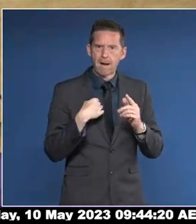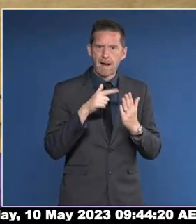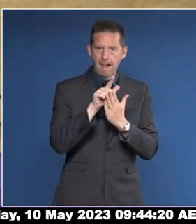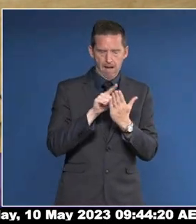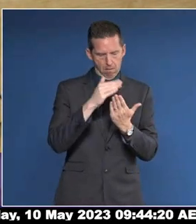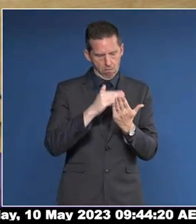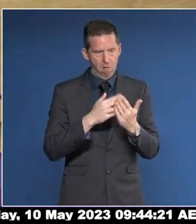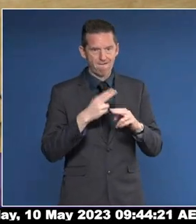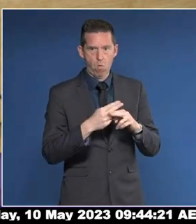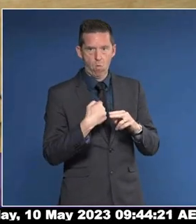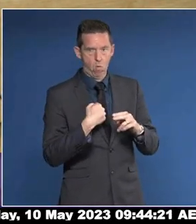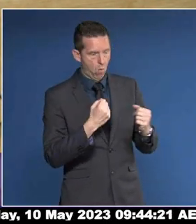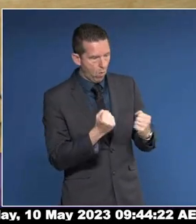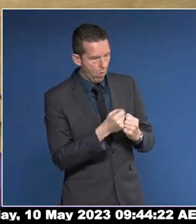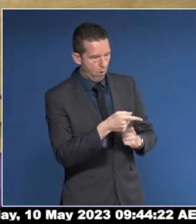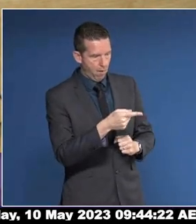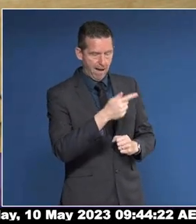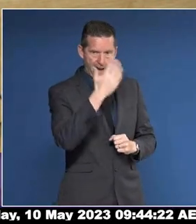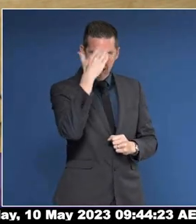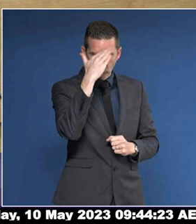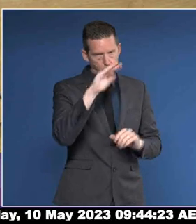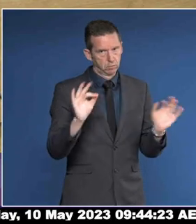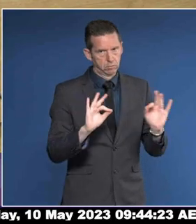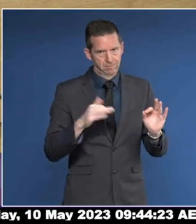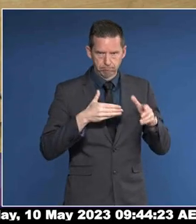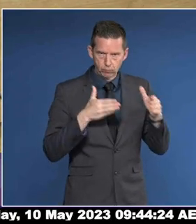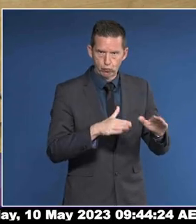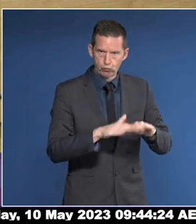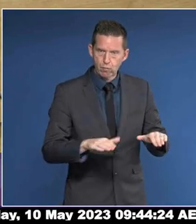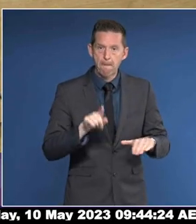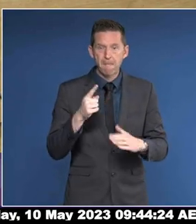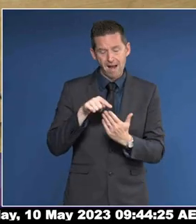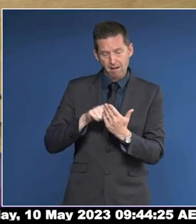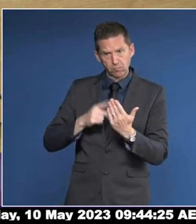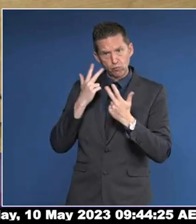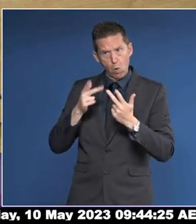I think what this demonstrates is that there was concern for him, concern for his safety